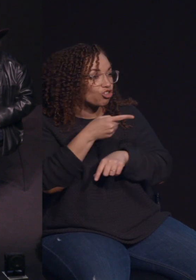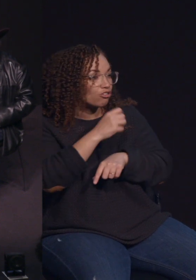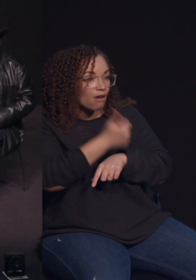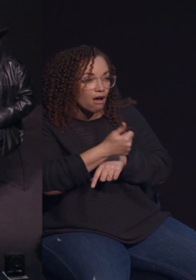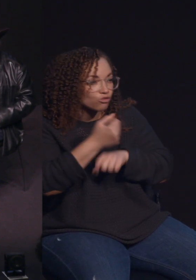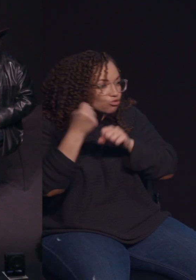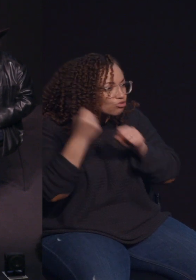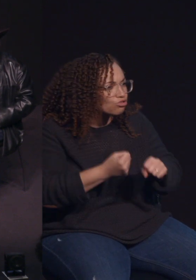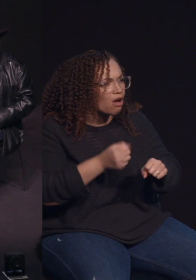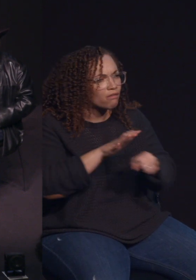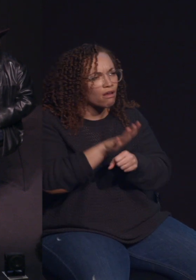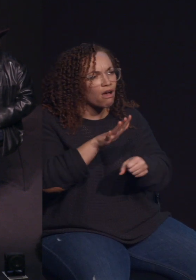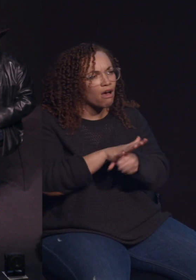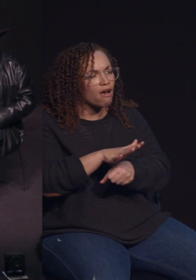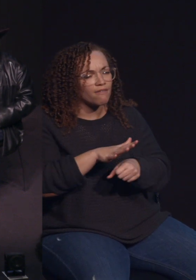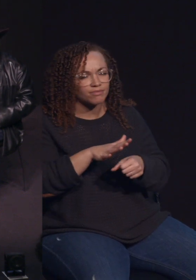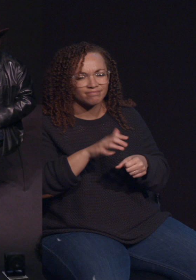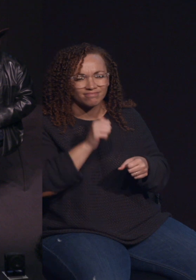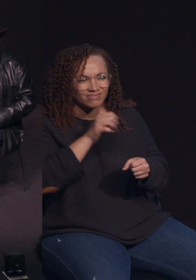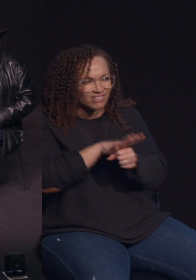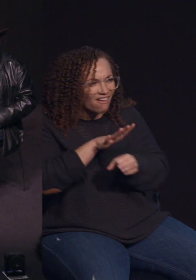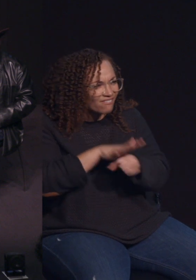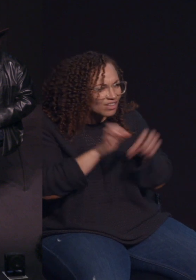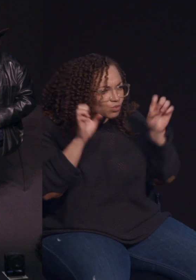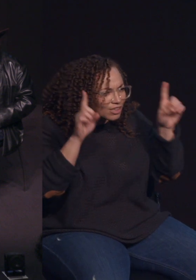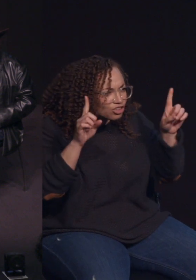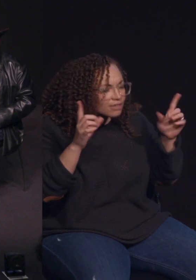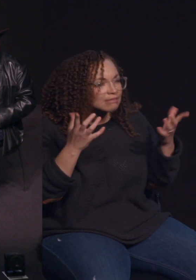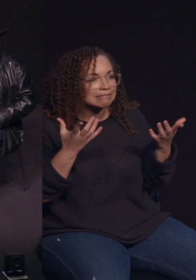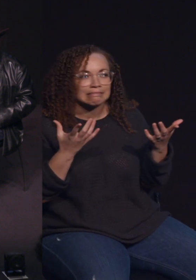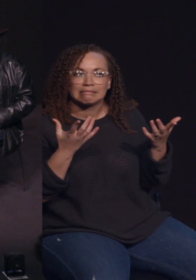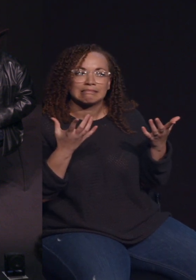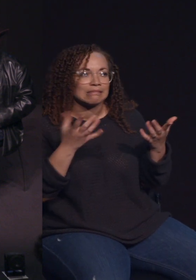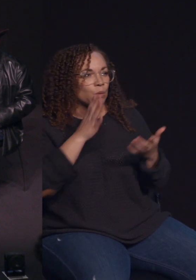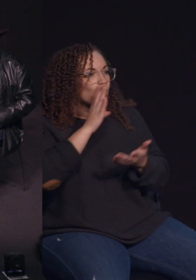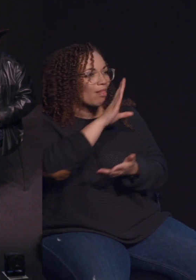enough, you would never get off the tab.